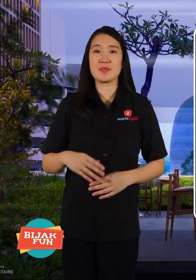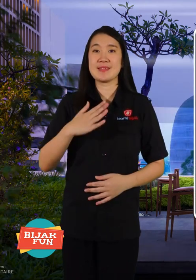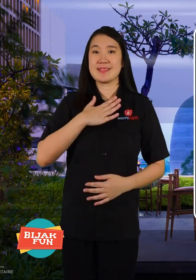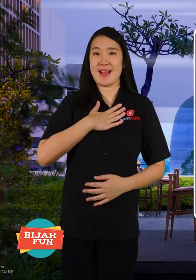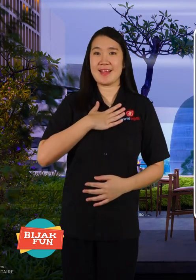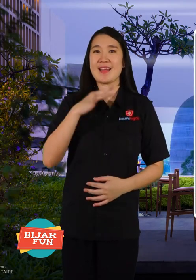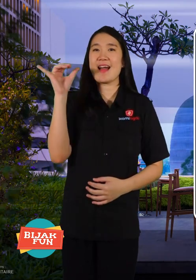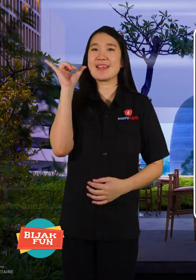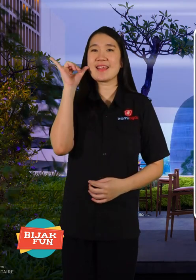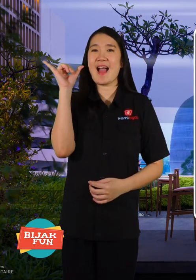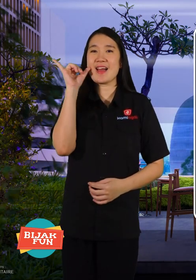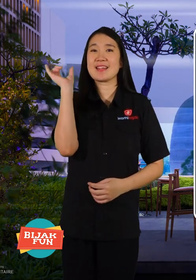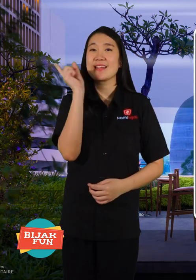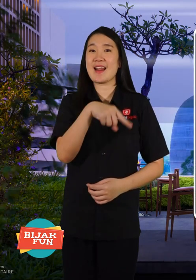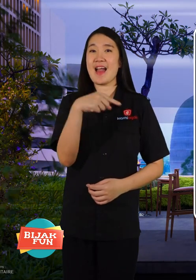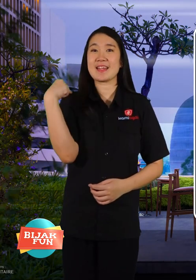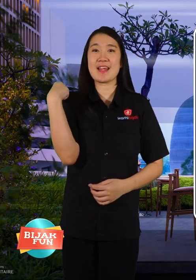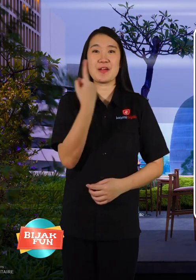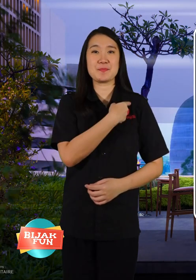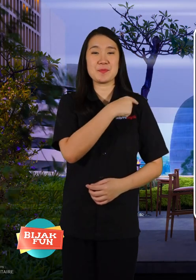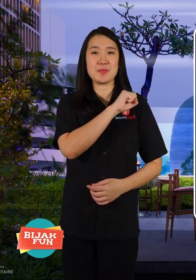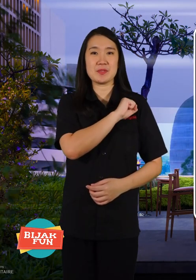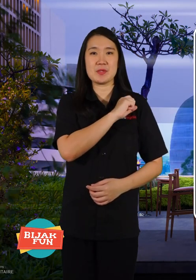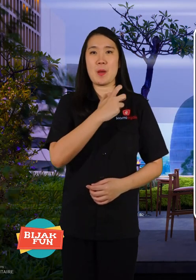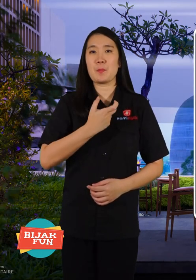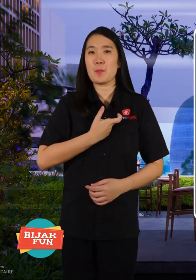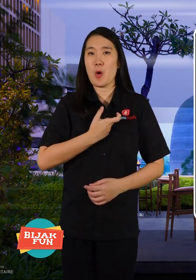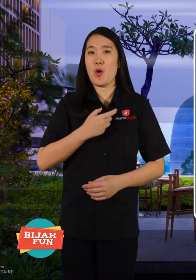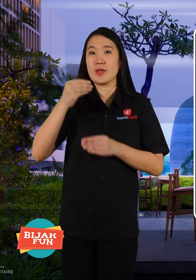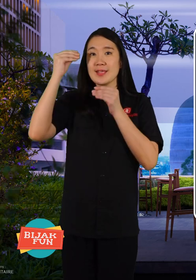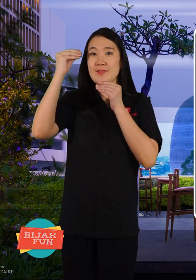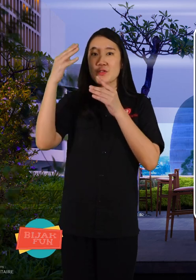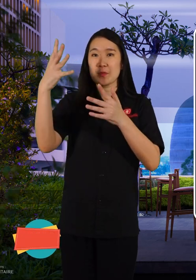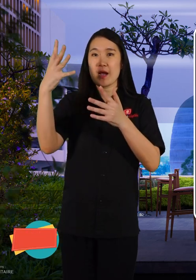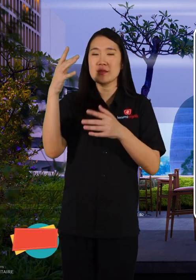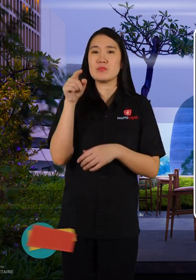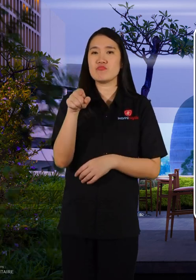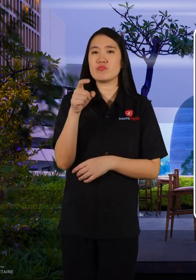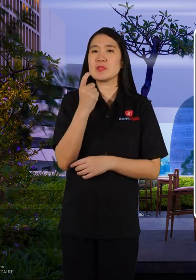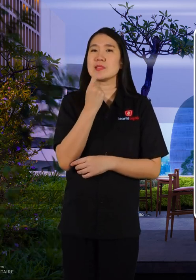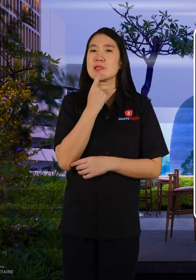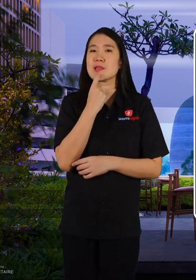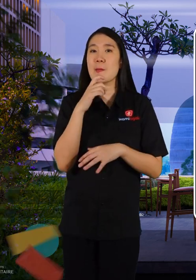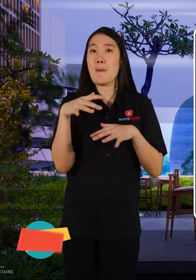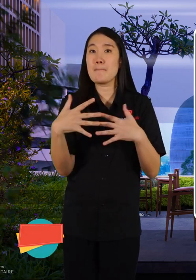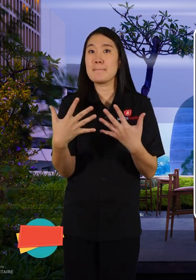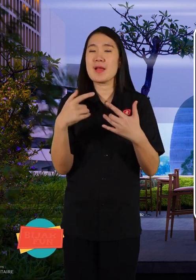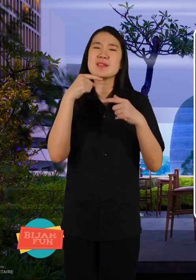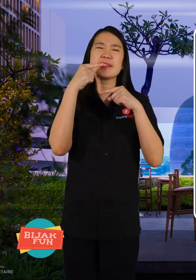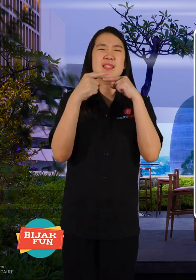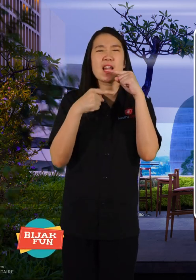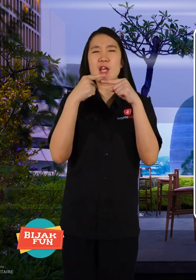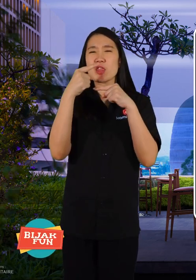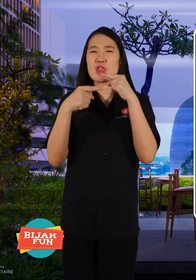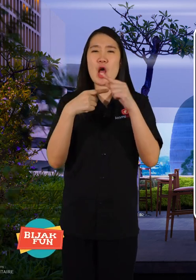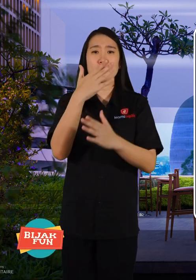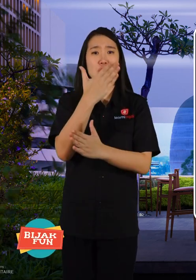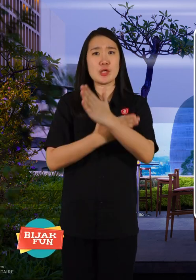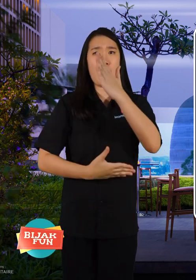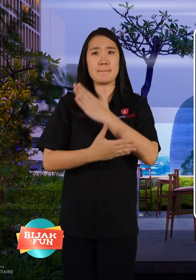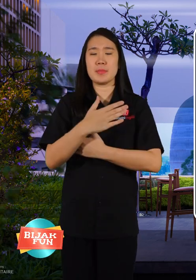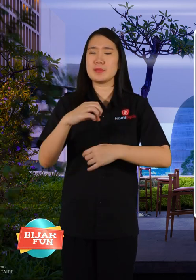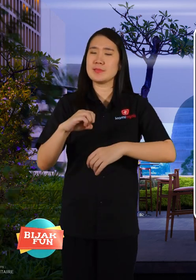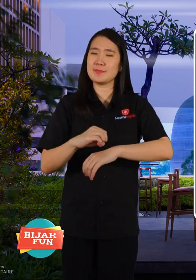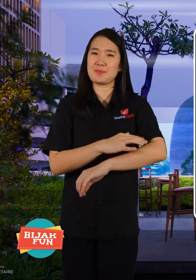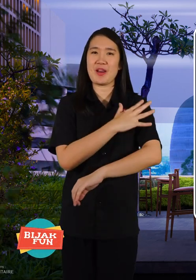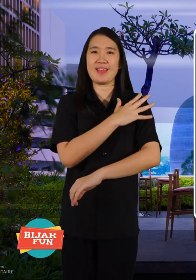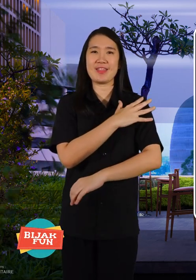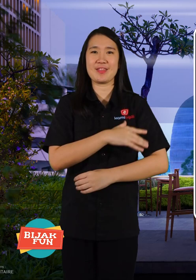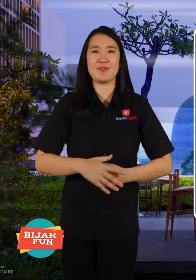I Yani from KamiBijak want to convey Inspiring Disability story information.